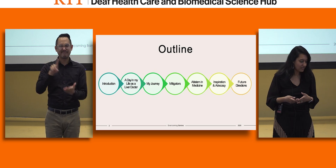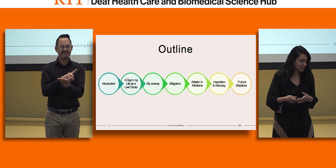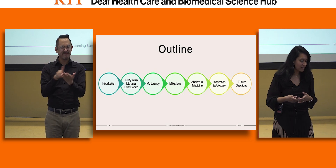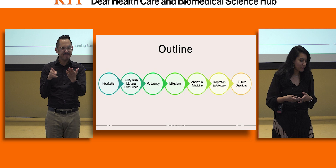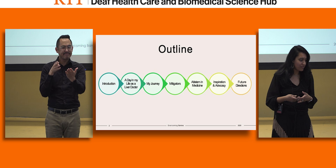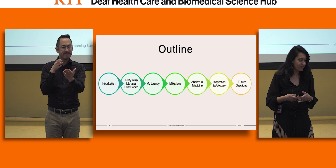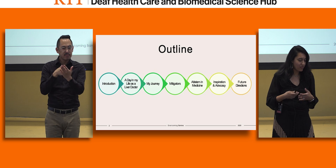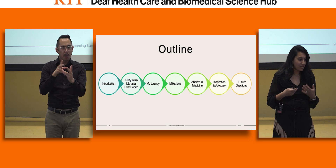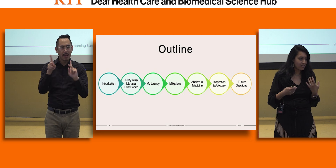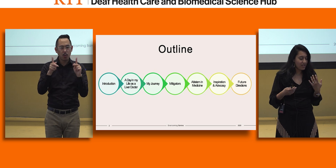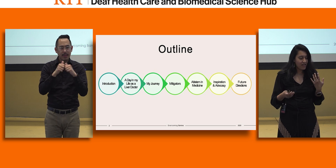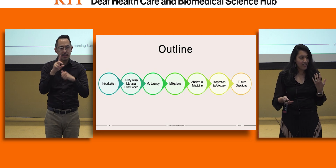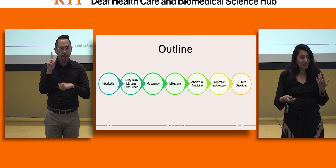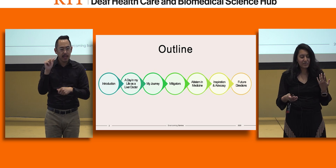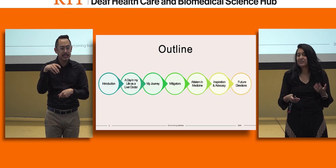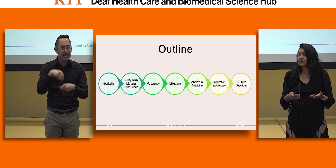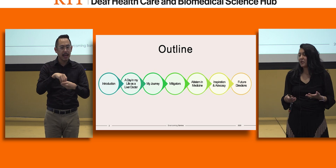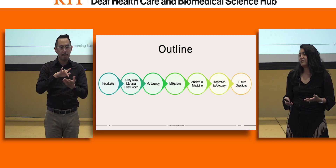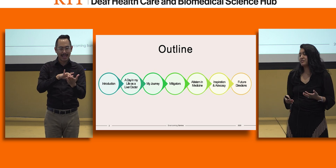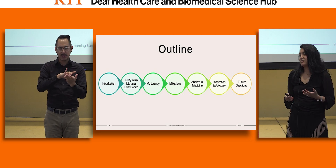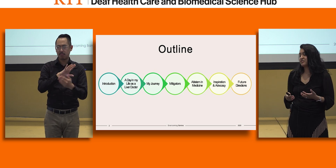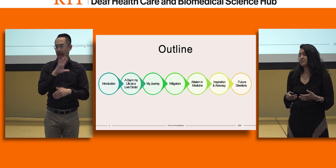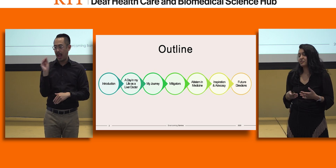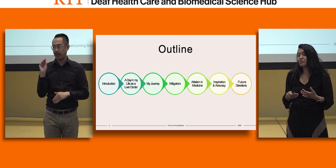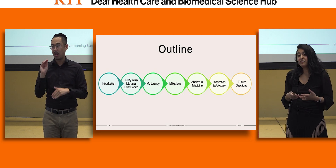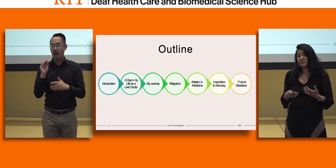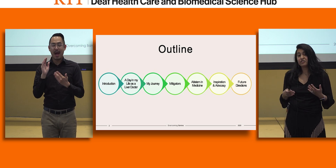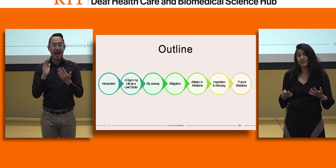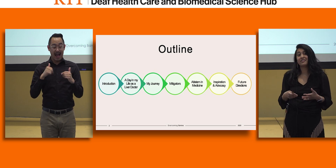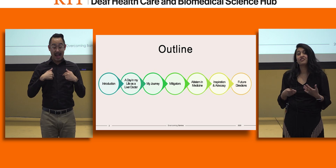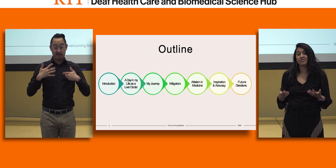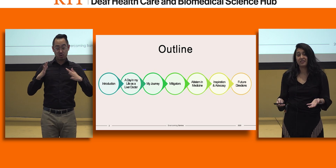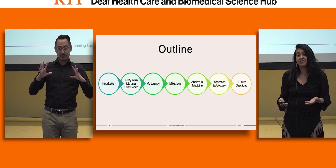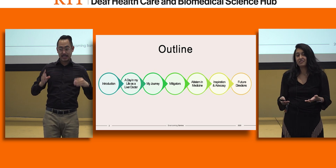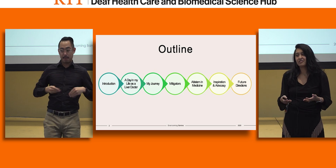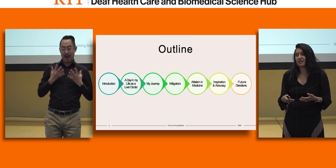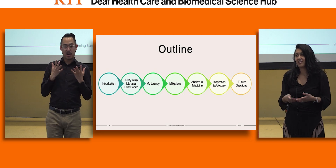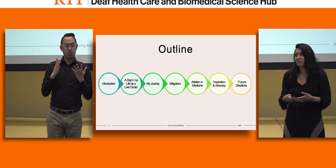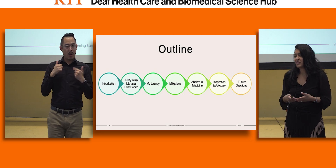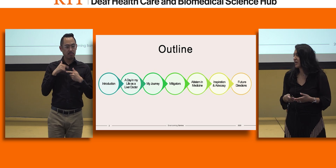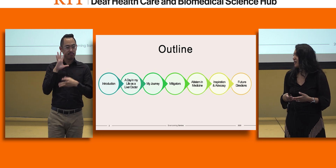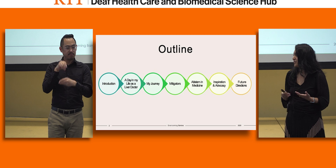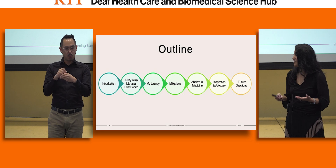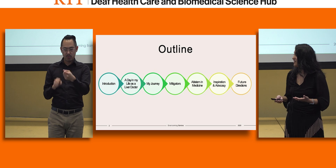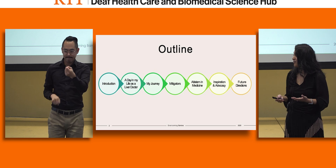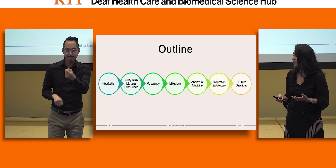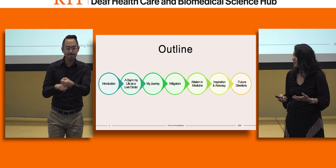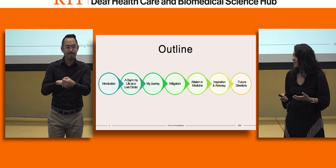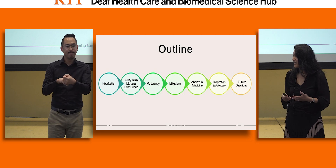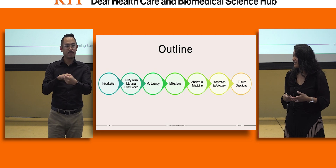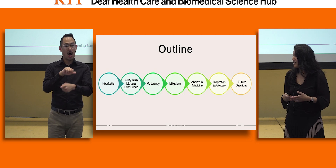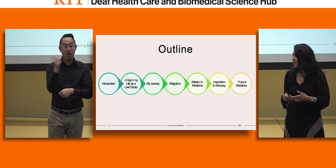And some of what I've been inspired to hopefully try to change in the advocacy efforts